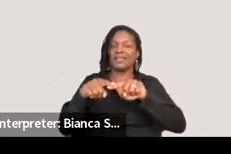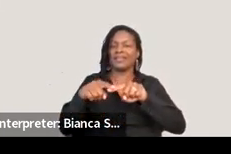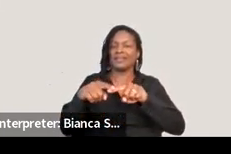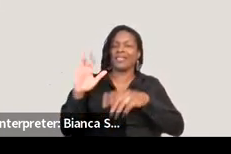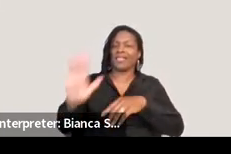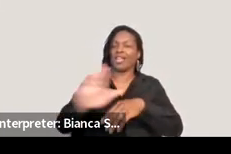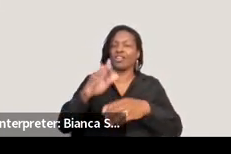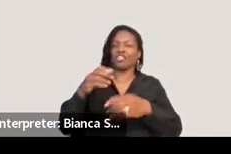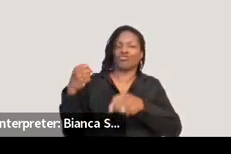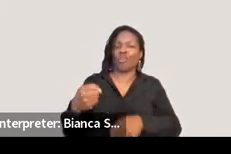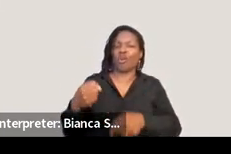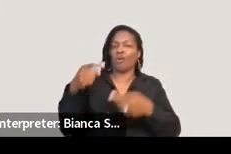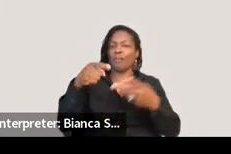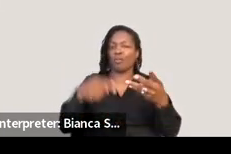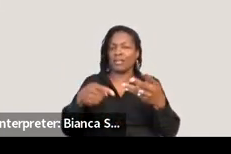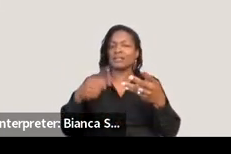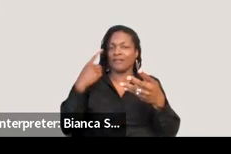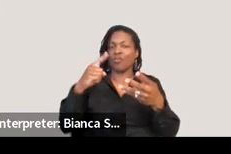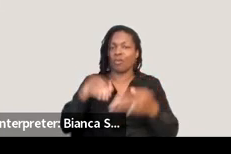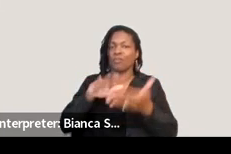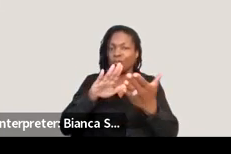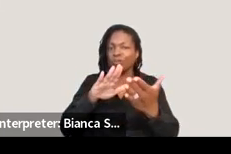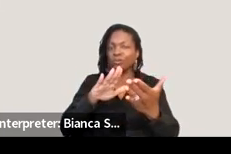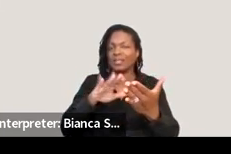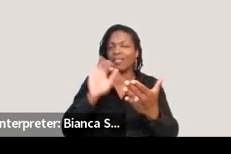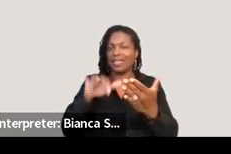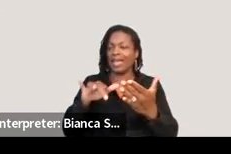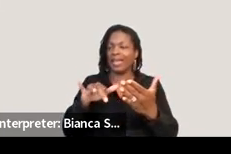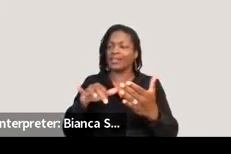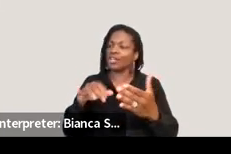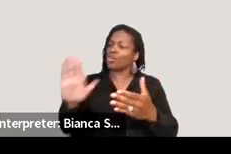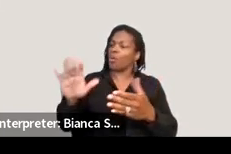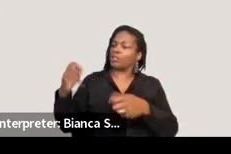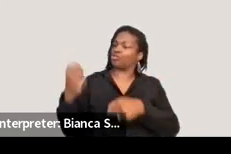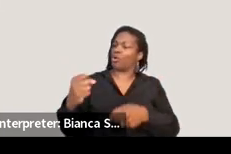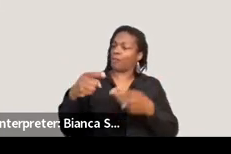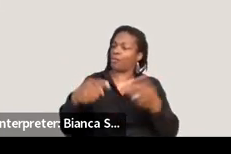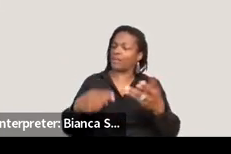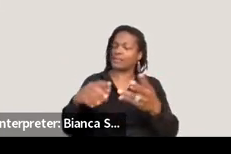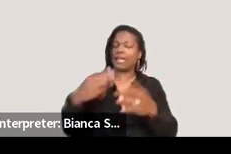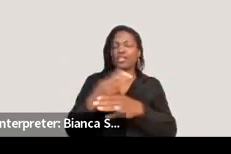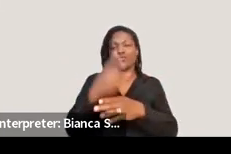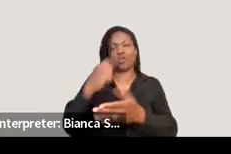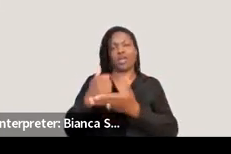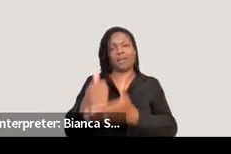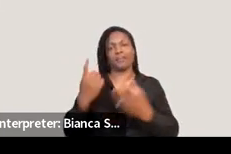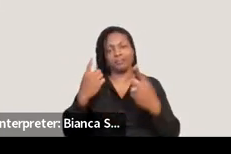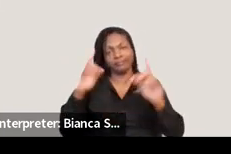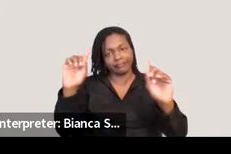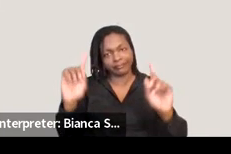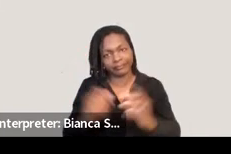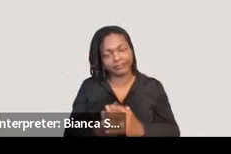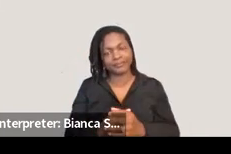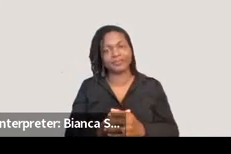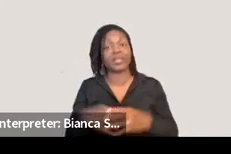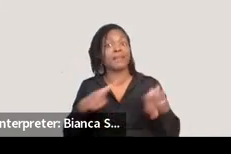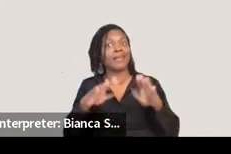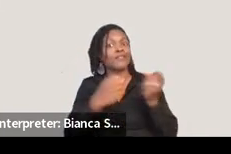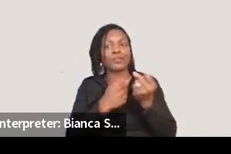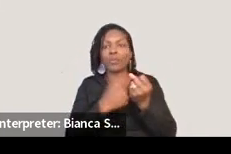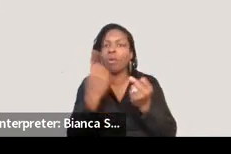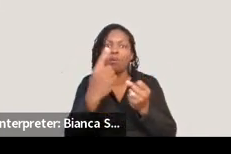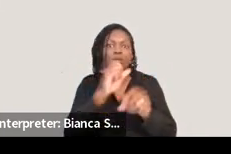To link them to success. Again, so supports, behavior support should always be working with their teachers, admin, and again.